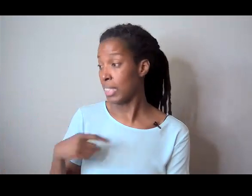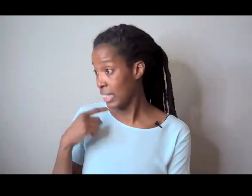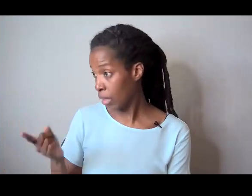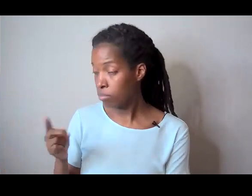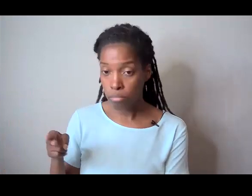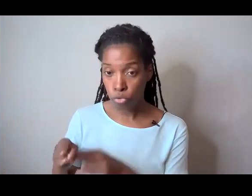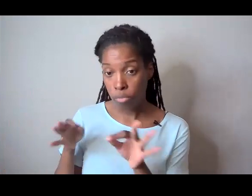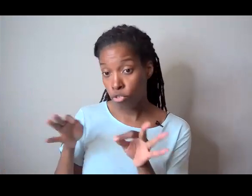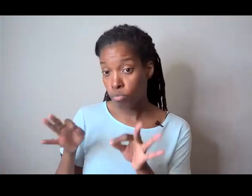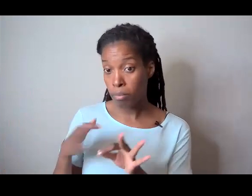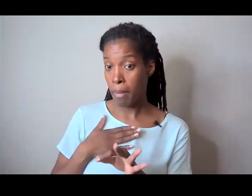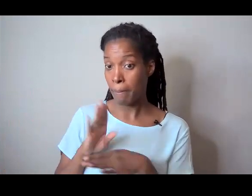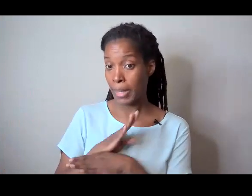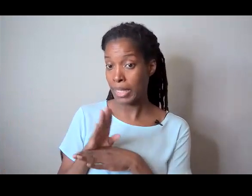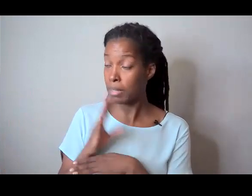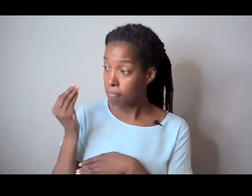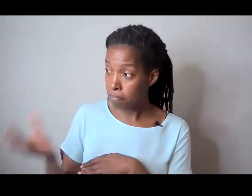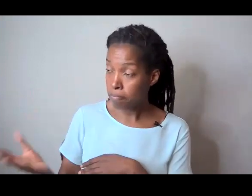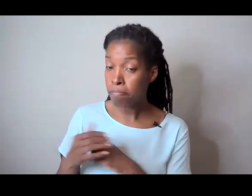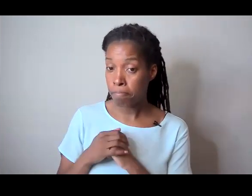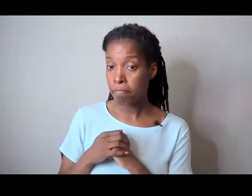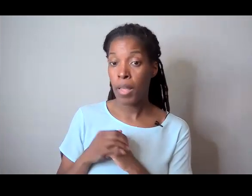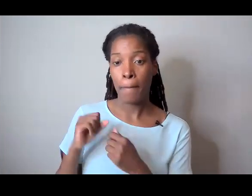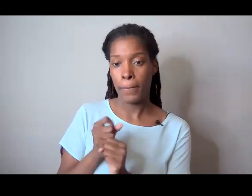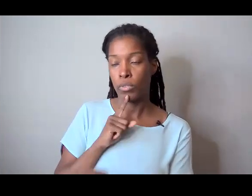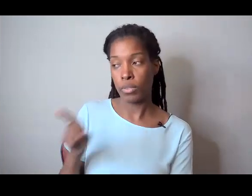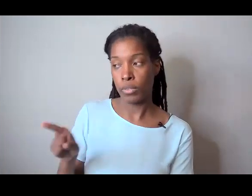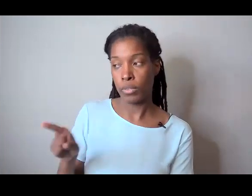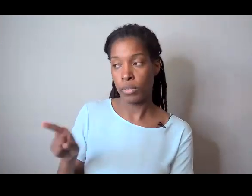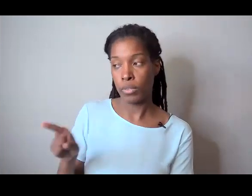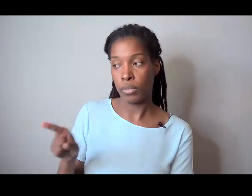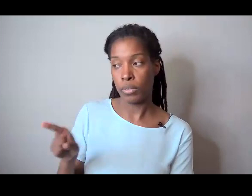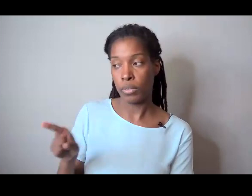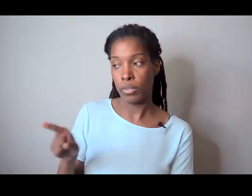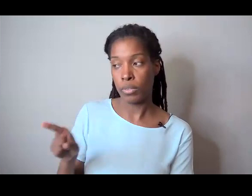Of that business so social security understands what this entity is what they're doing.